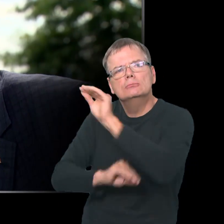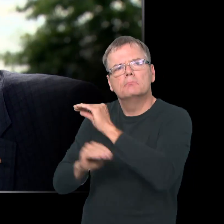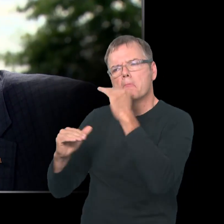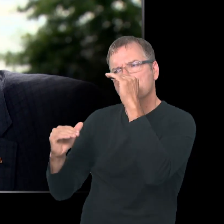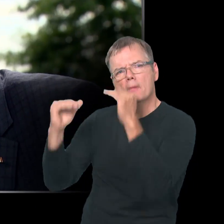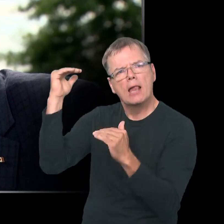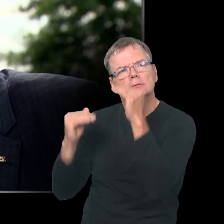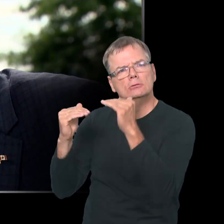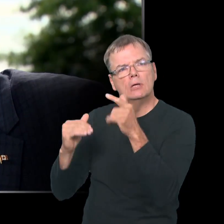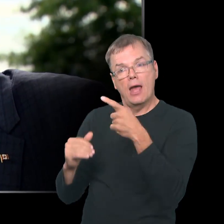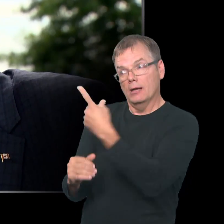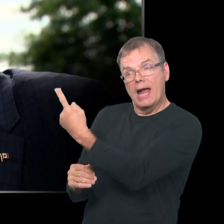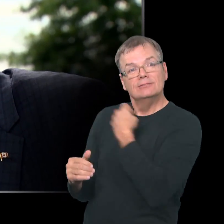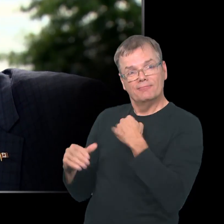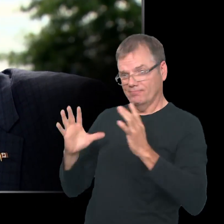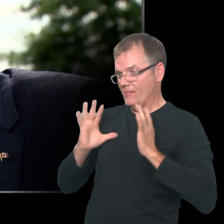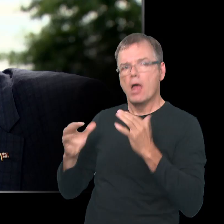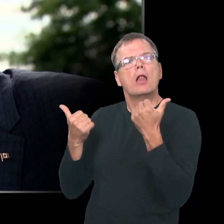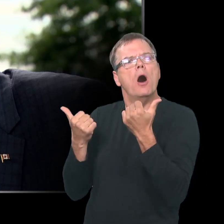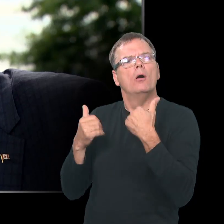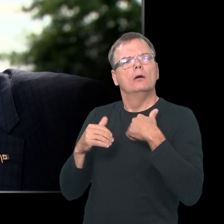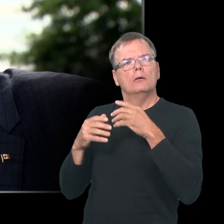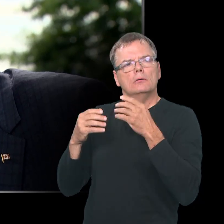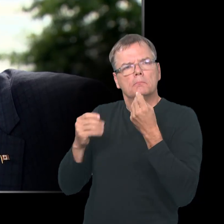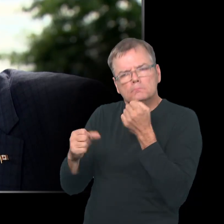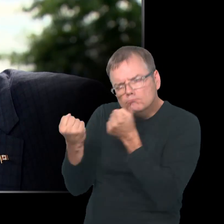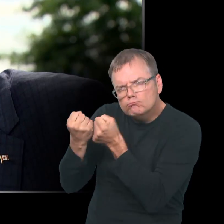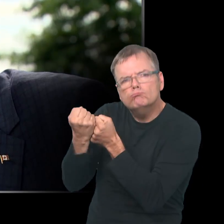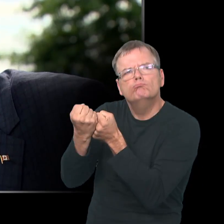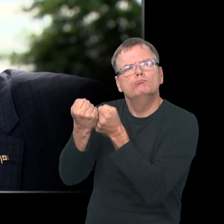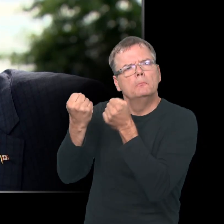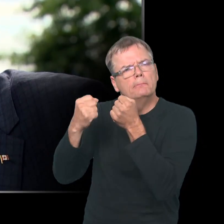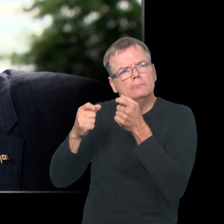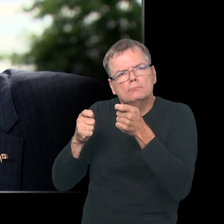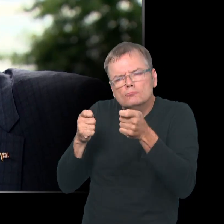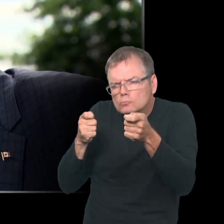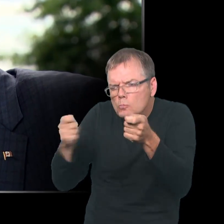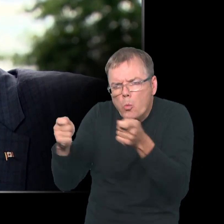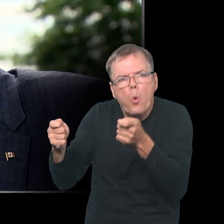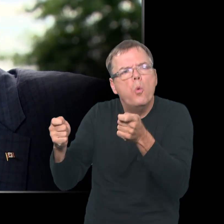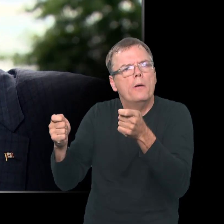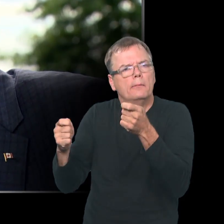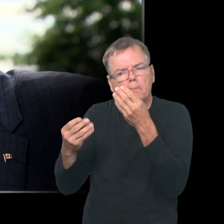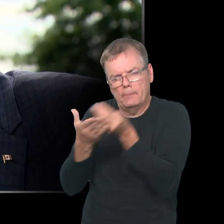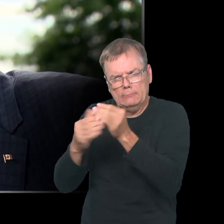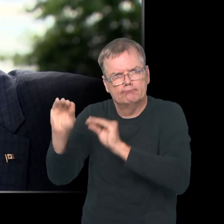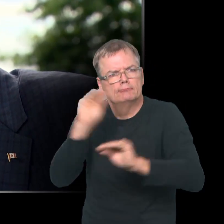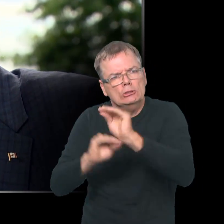We said, how would we balance the budget? We said we were going to balance the budget by restraining the growth of spending,